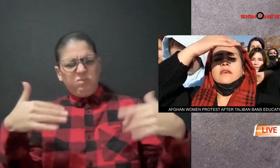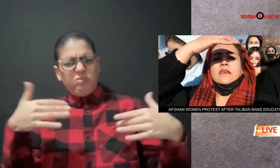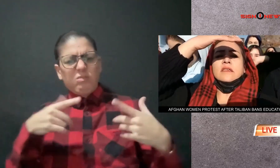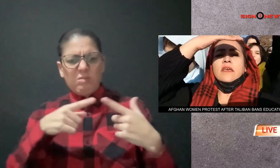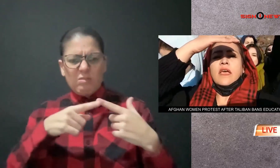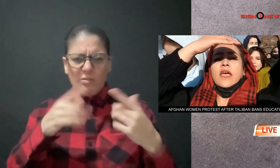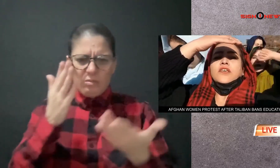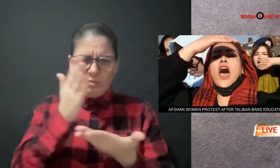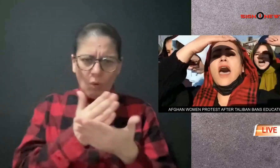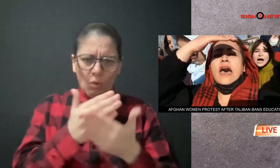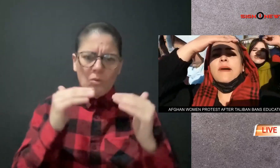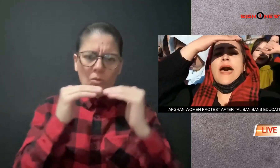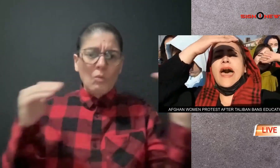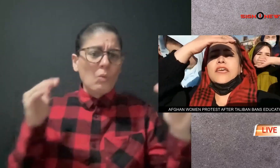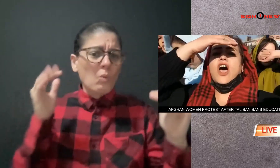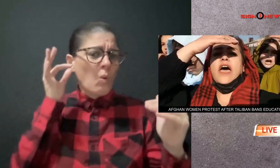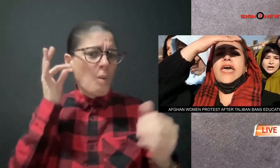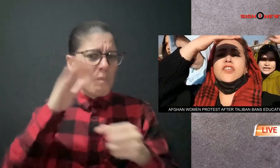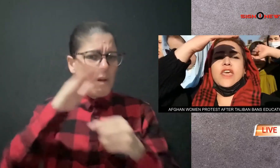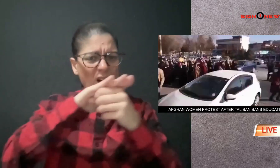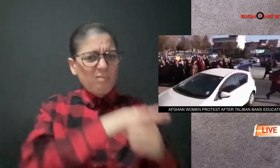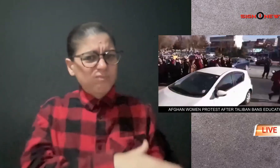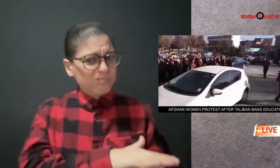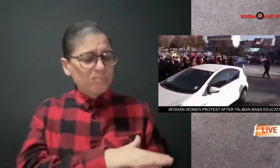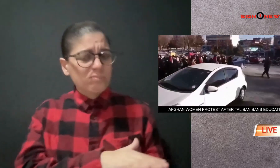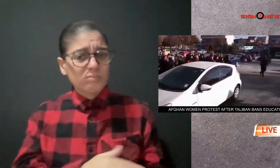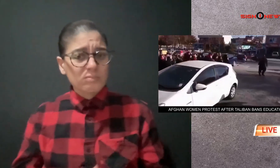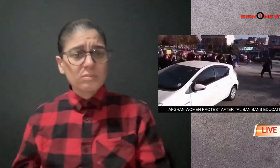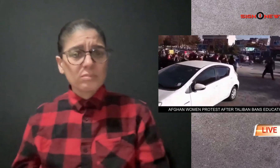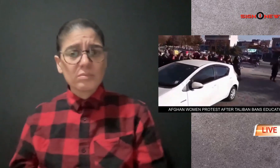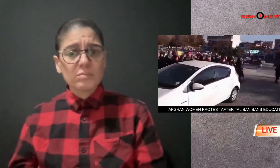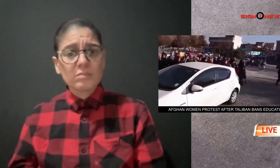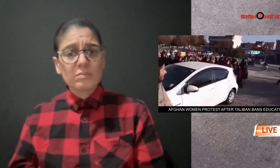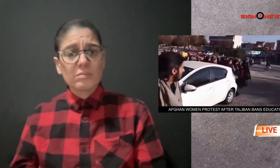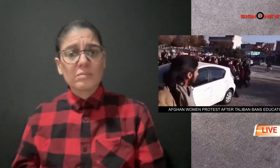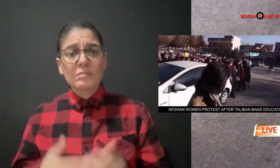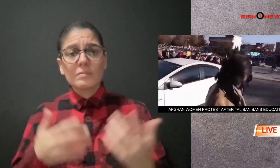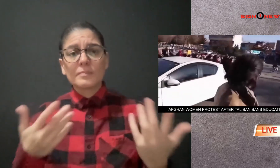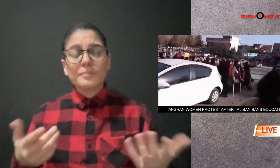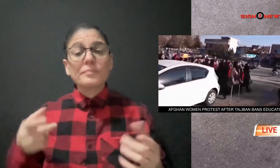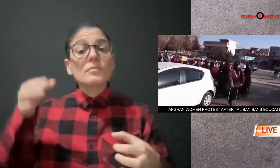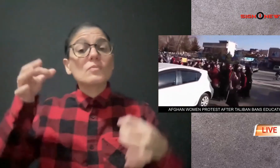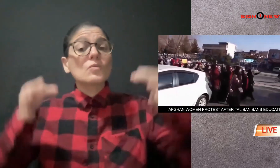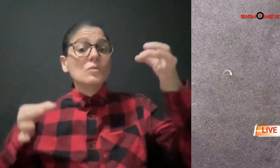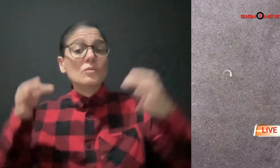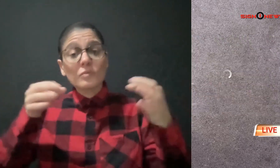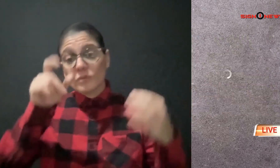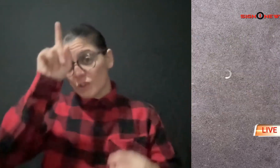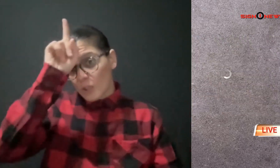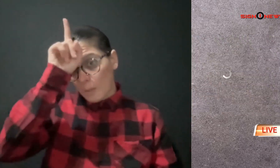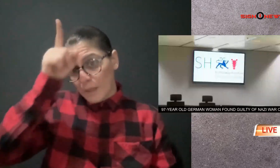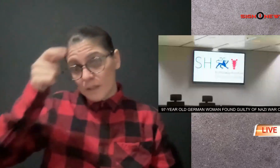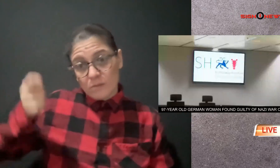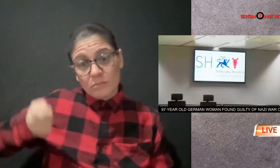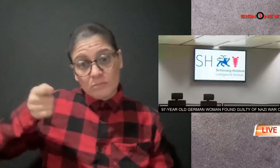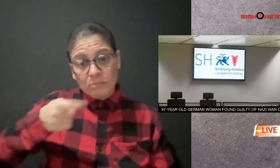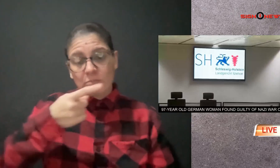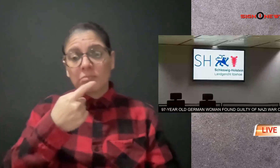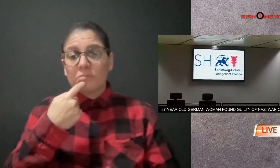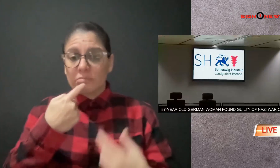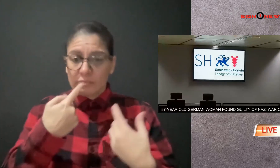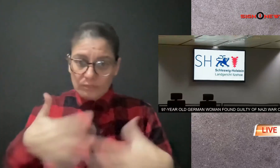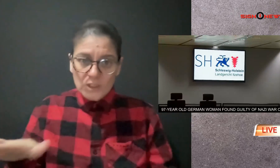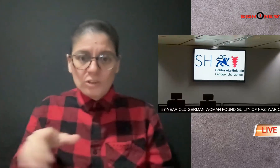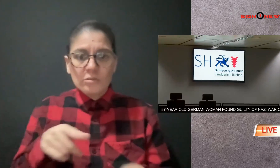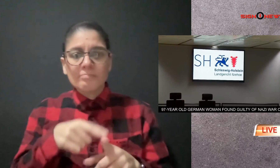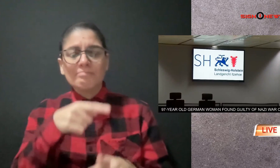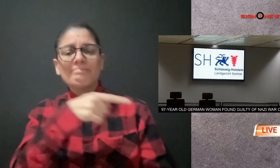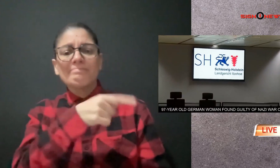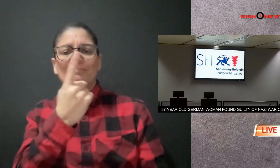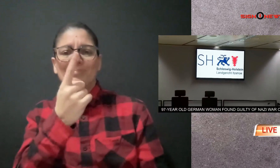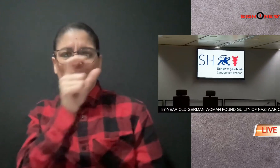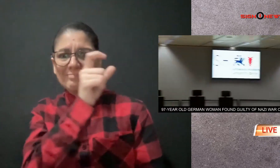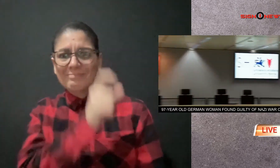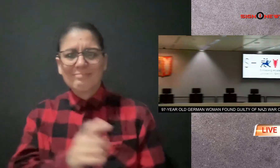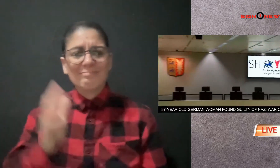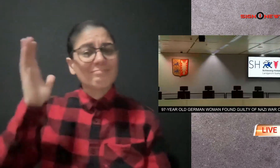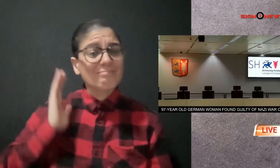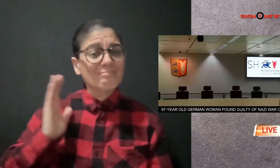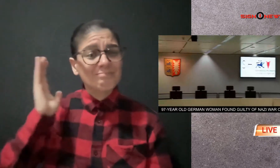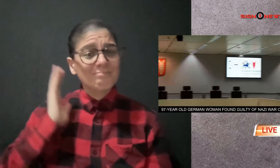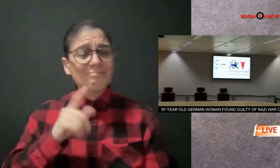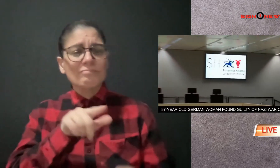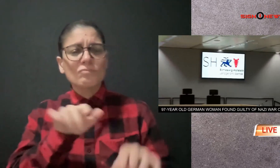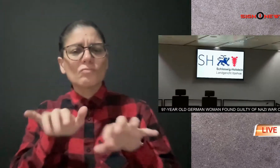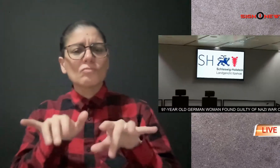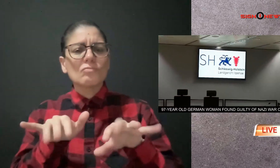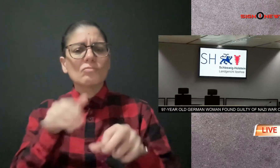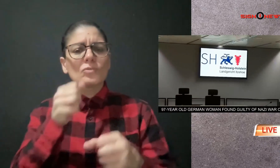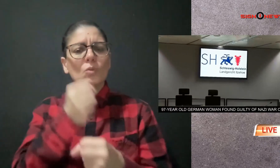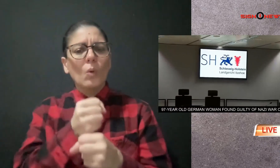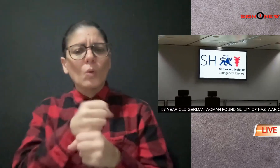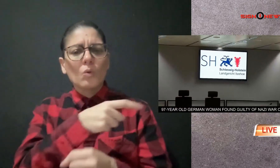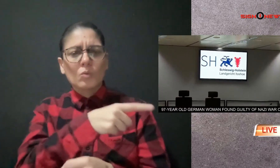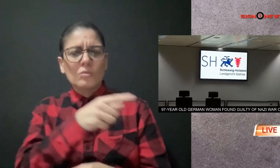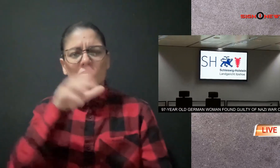blow to women's rights